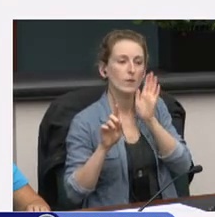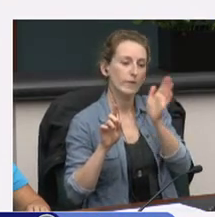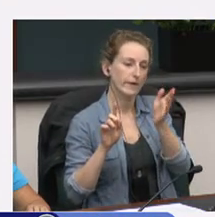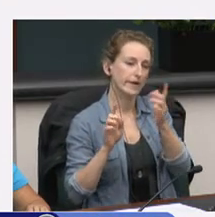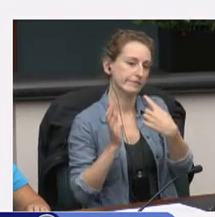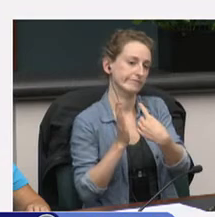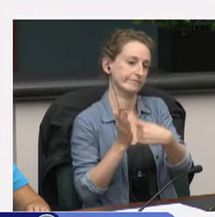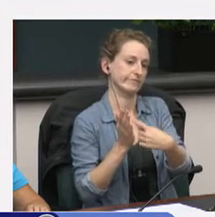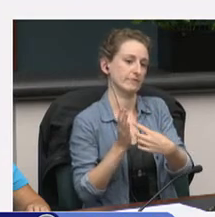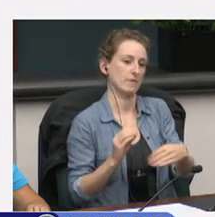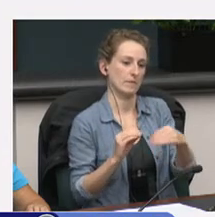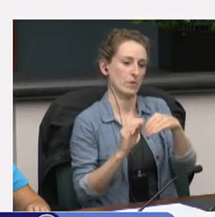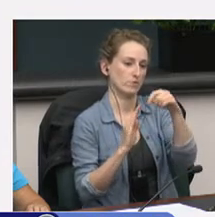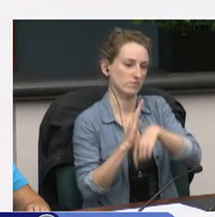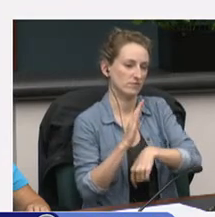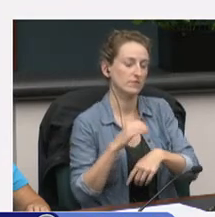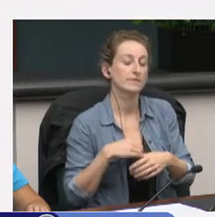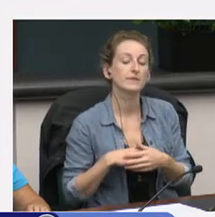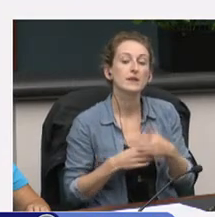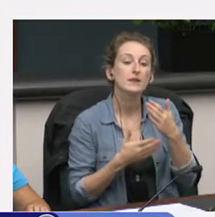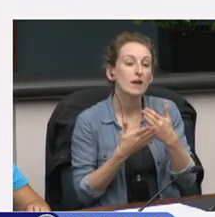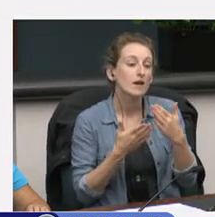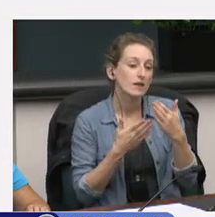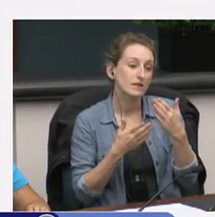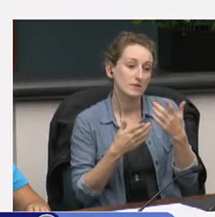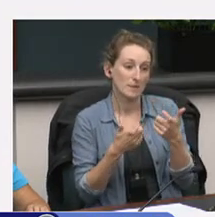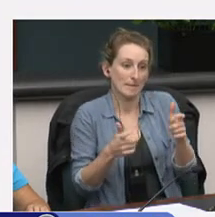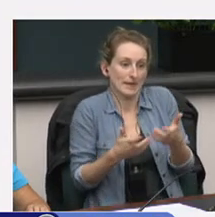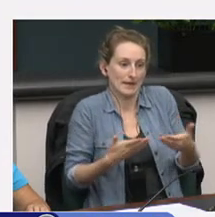bigger things as you've noticed if you looked at the you do a lot of the